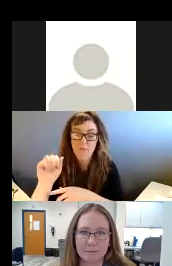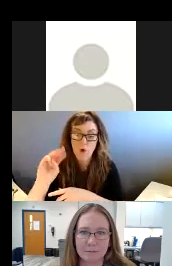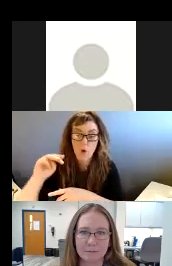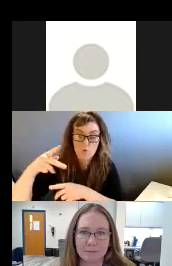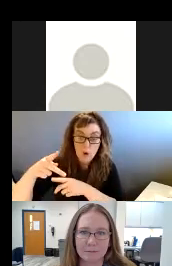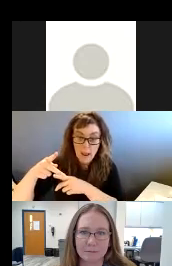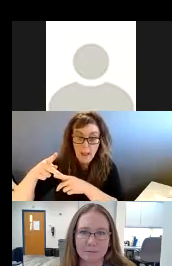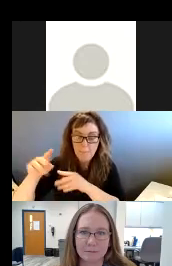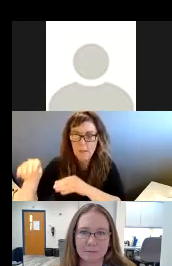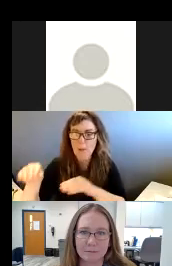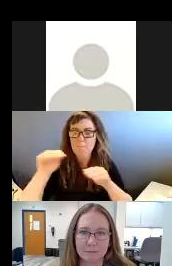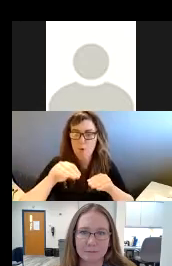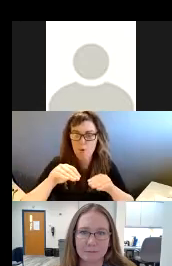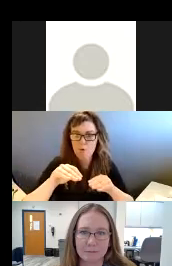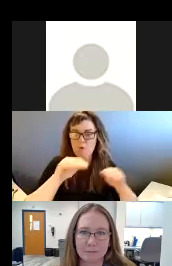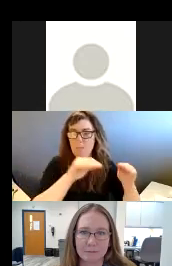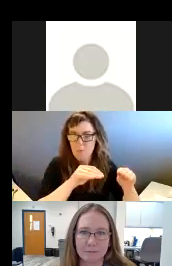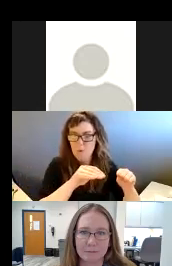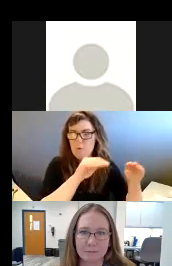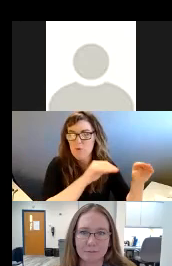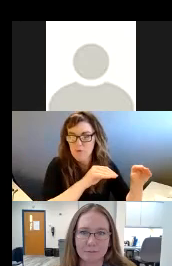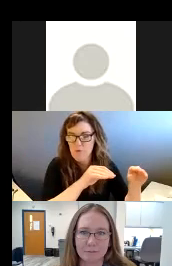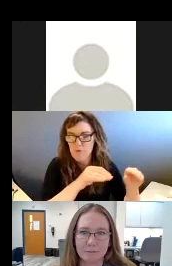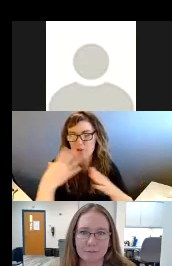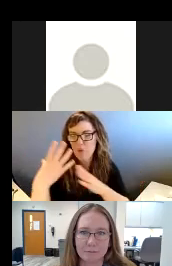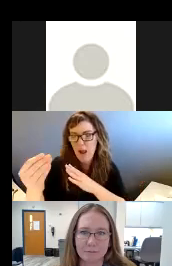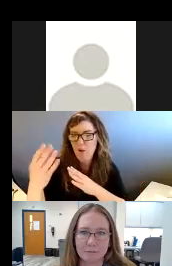OUTSIDE HERE THAT IF THERE WAS A FIRE OR SOME KIND OF